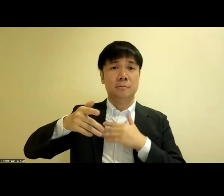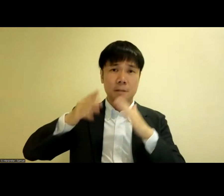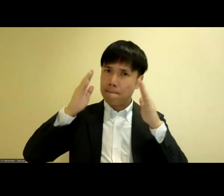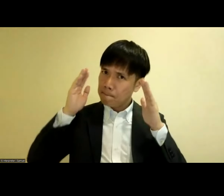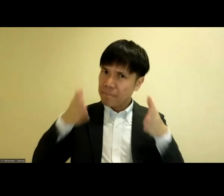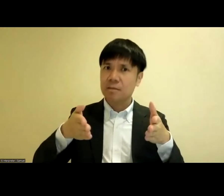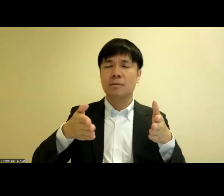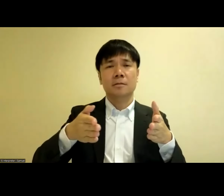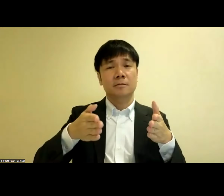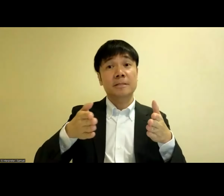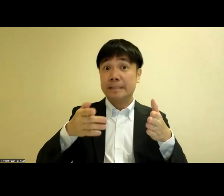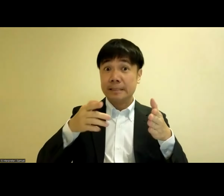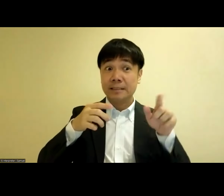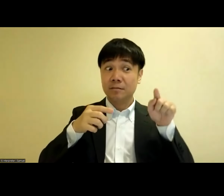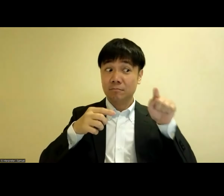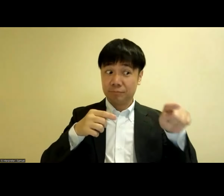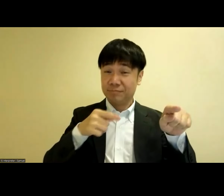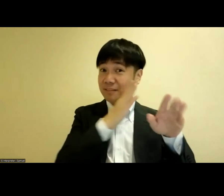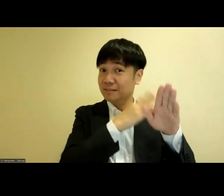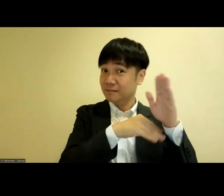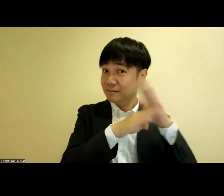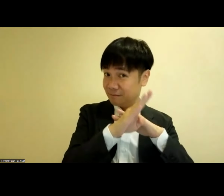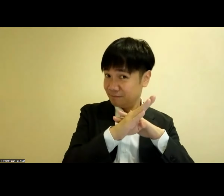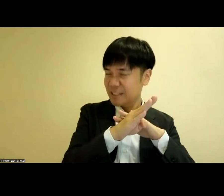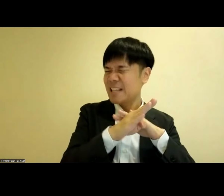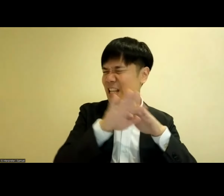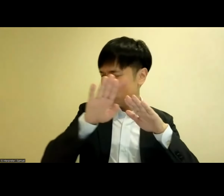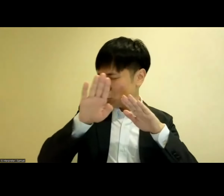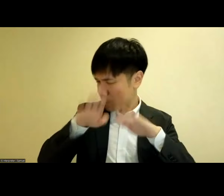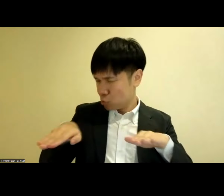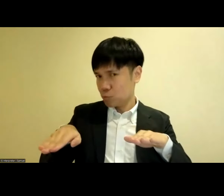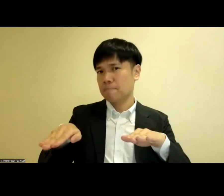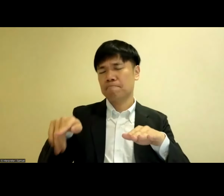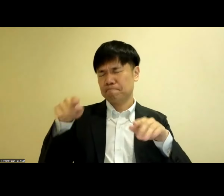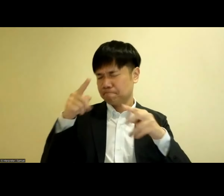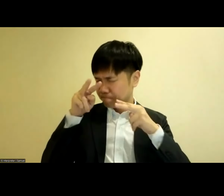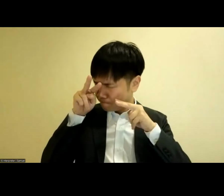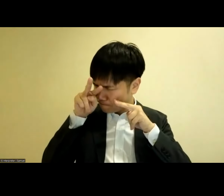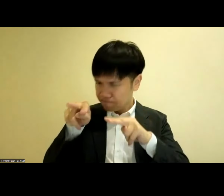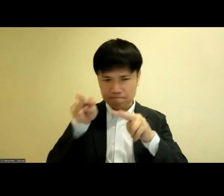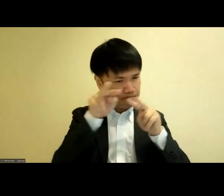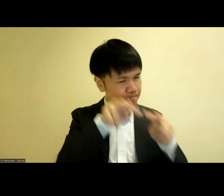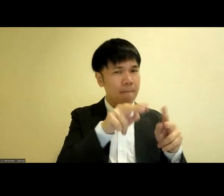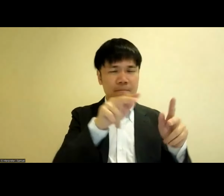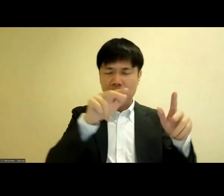of different types. So, those are just the areas I wanted to point out, too. Thank you.